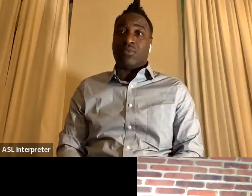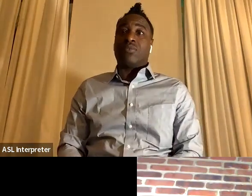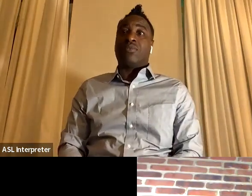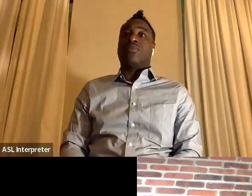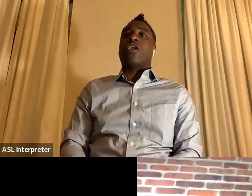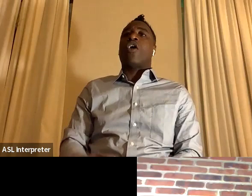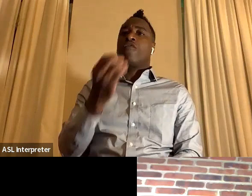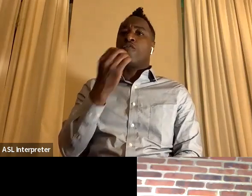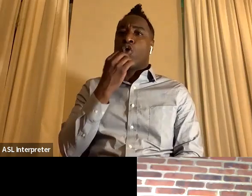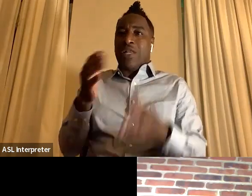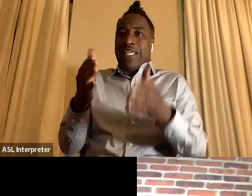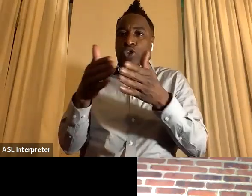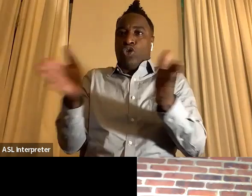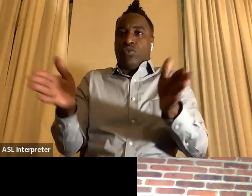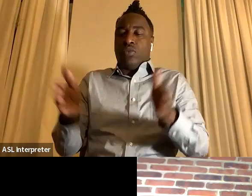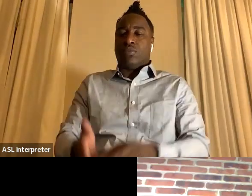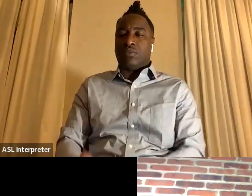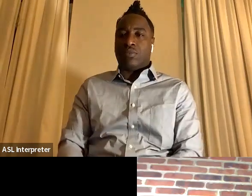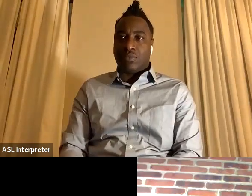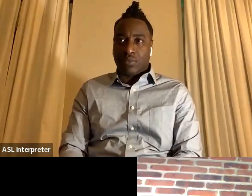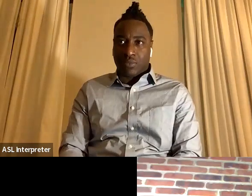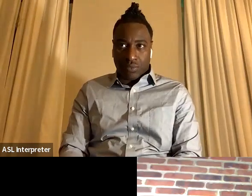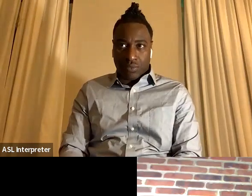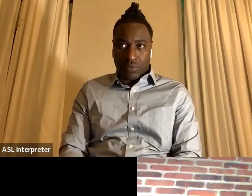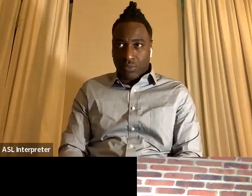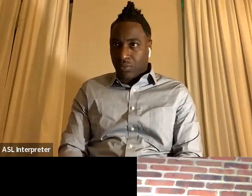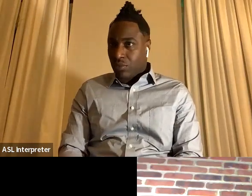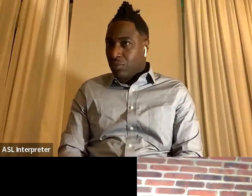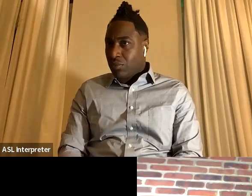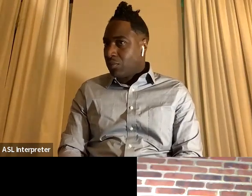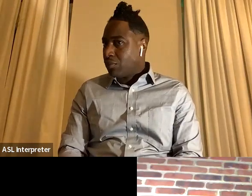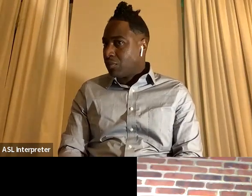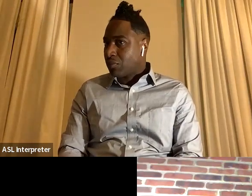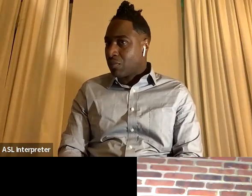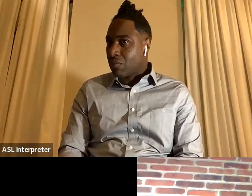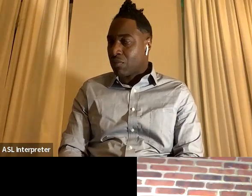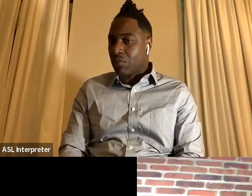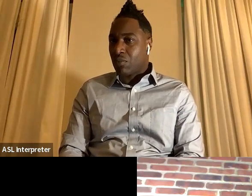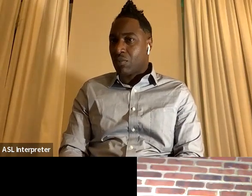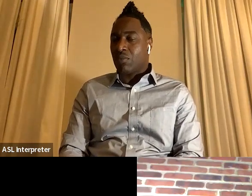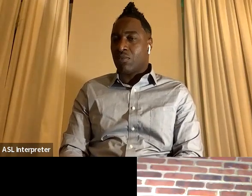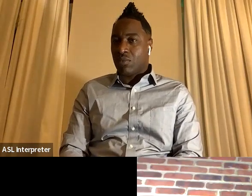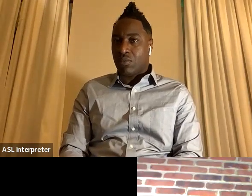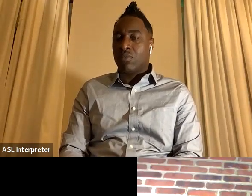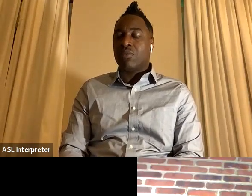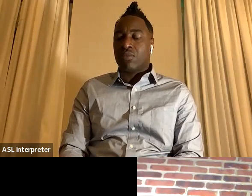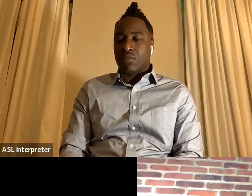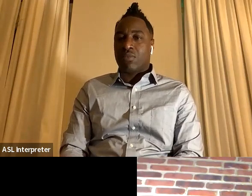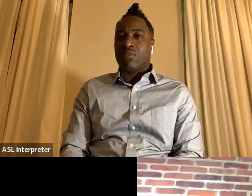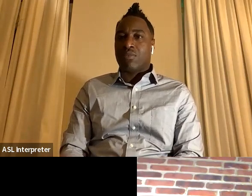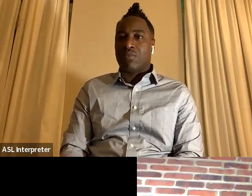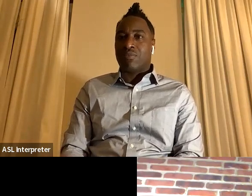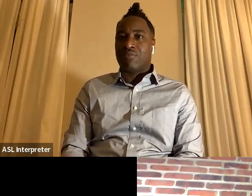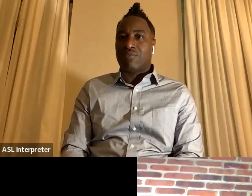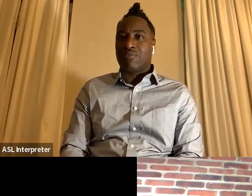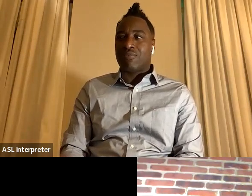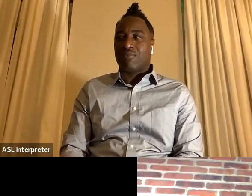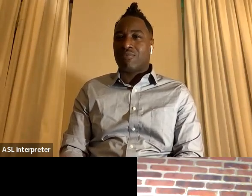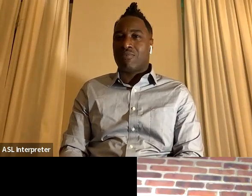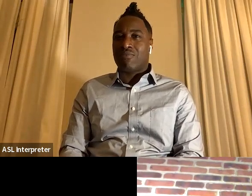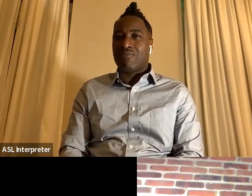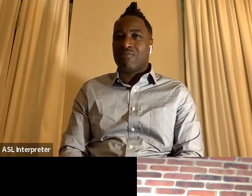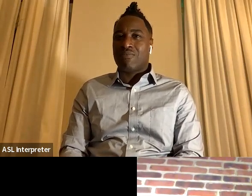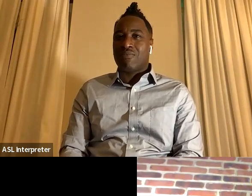Yeah.